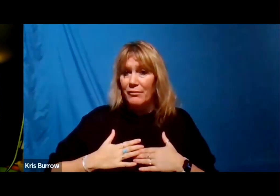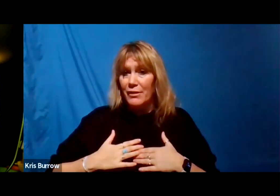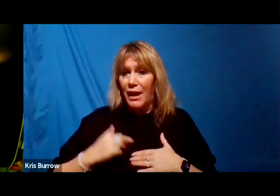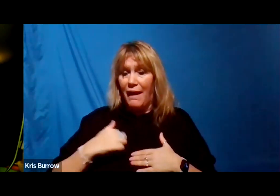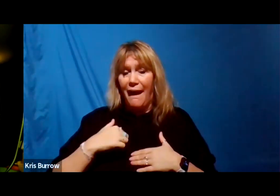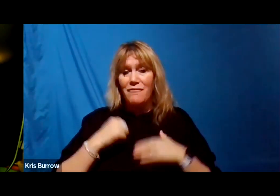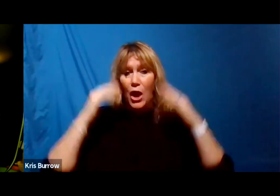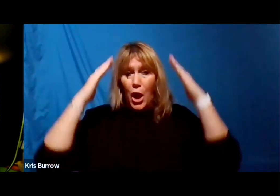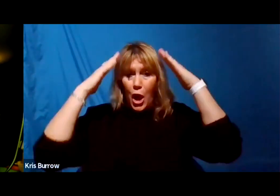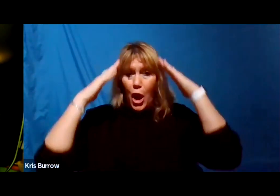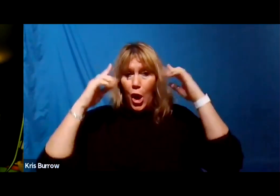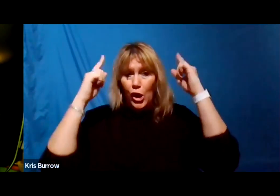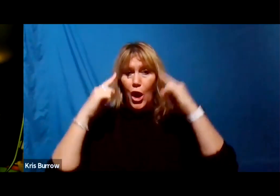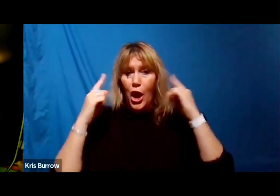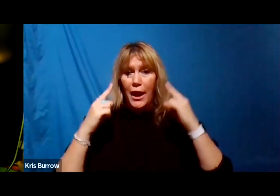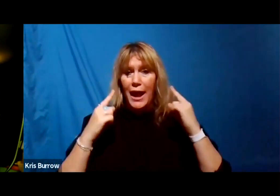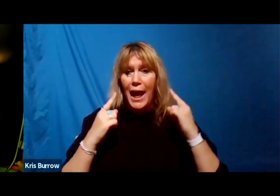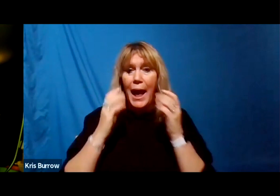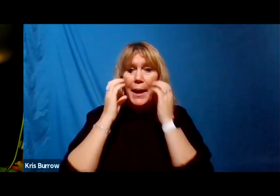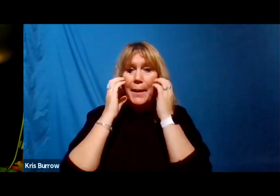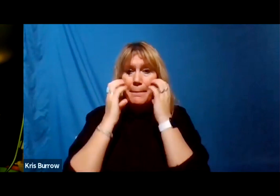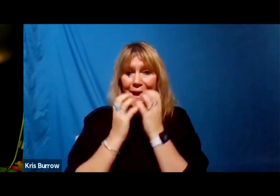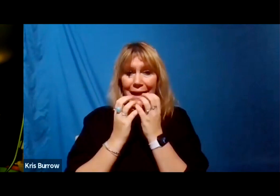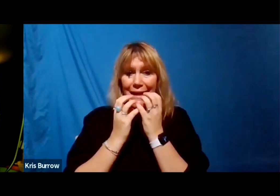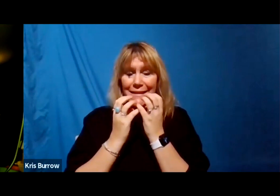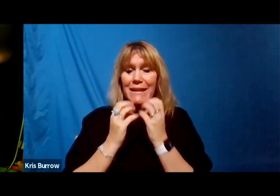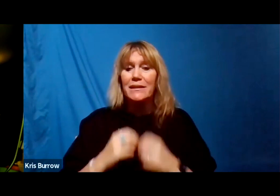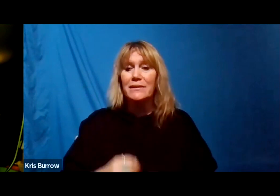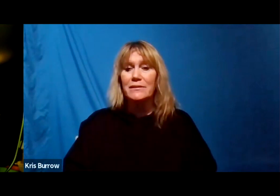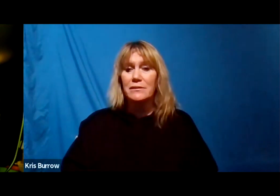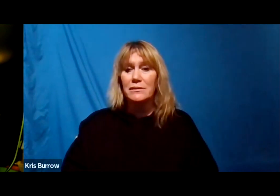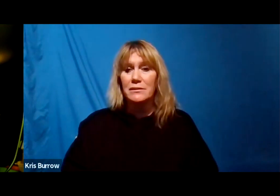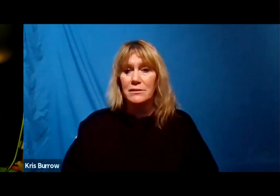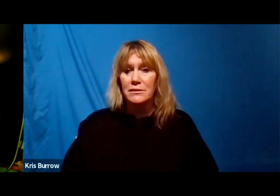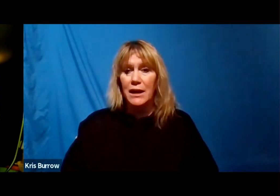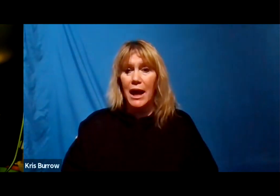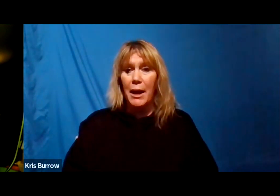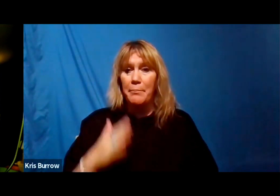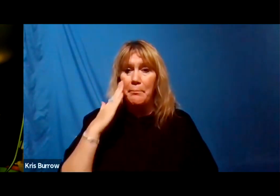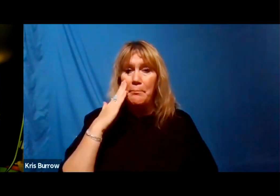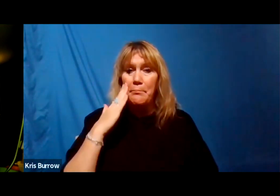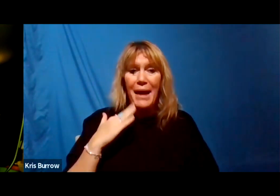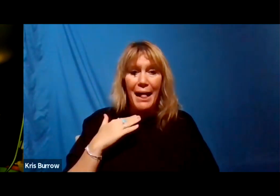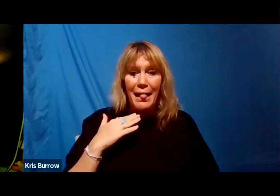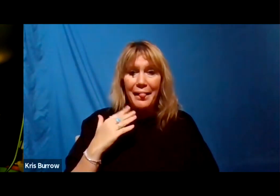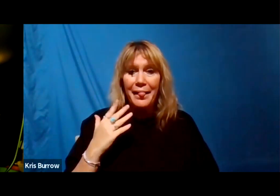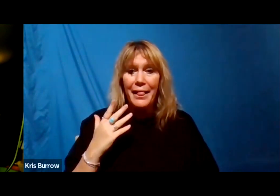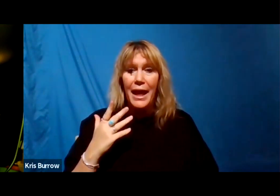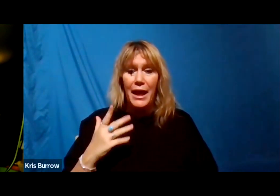piece of jewellery from a friend which